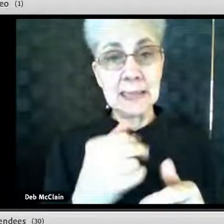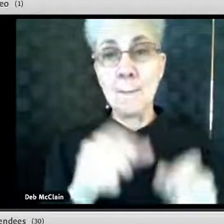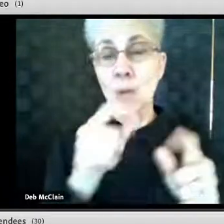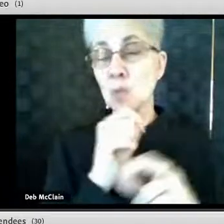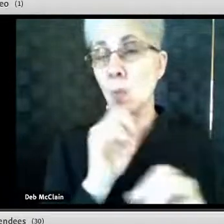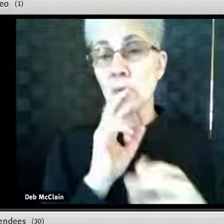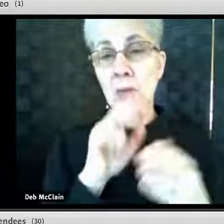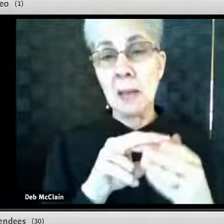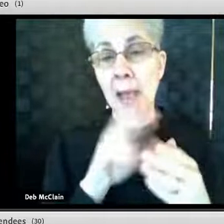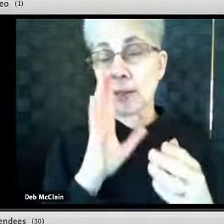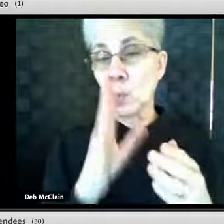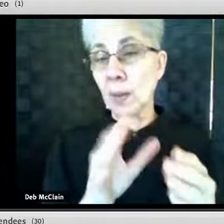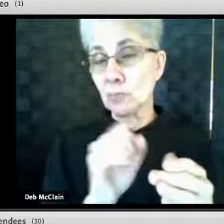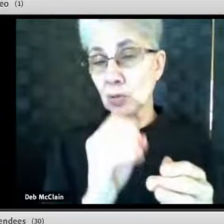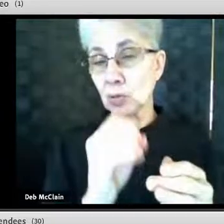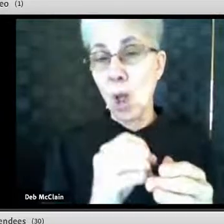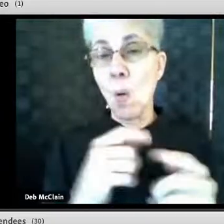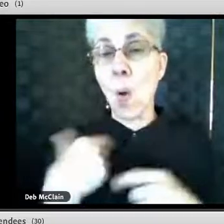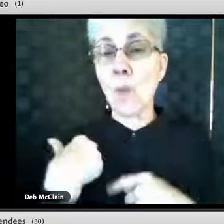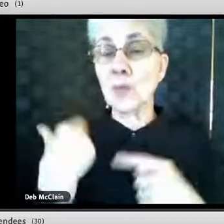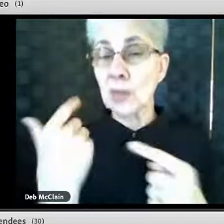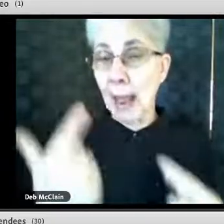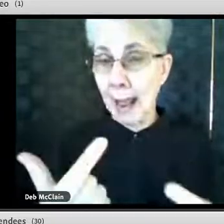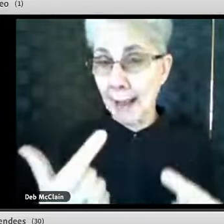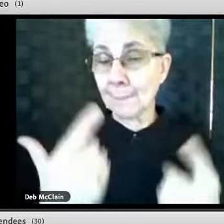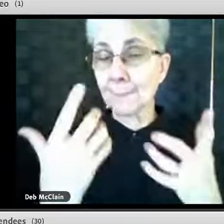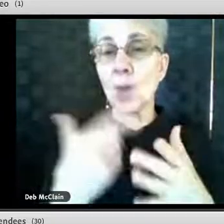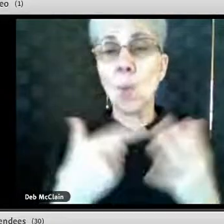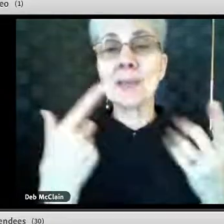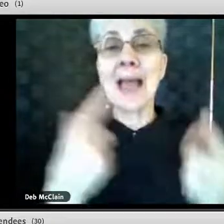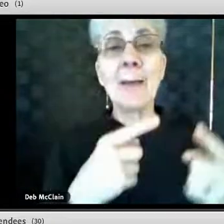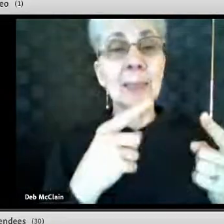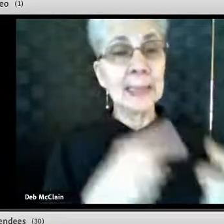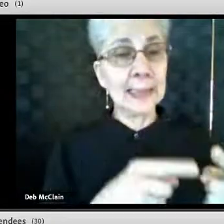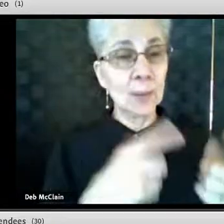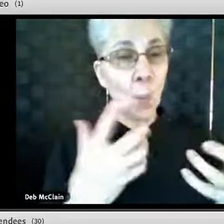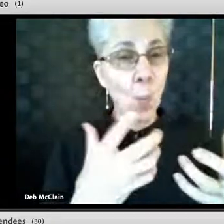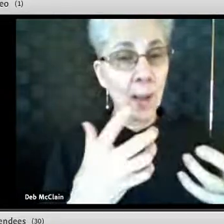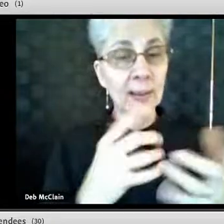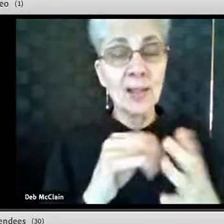no one is going to react to it, so over time, what is happening?